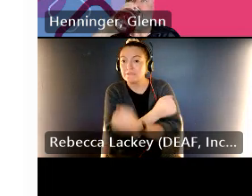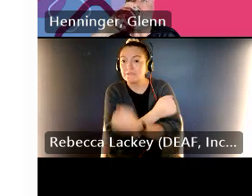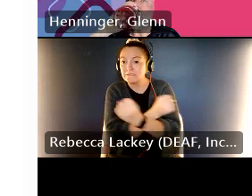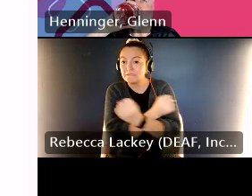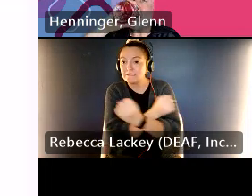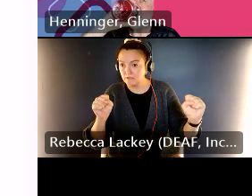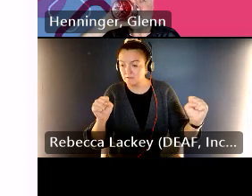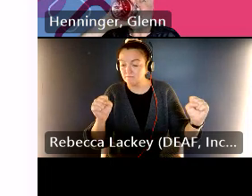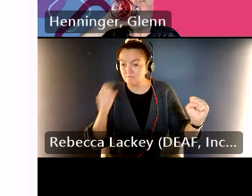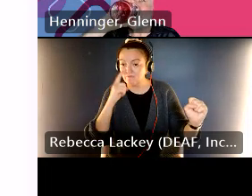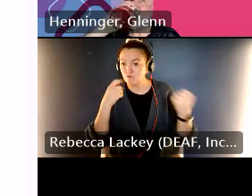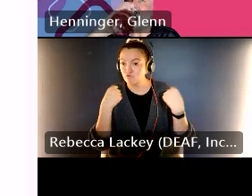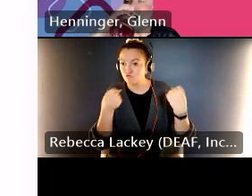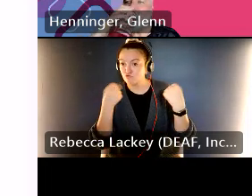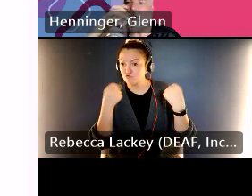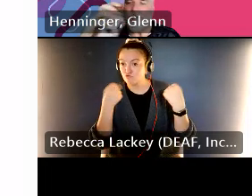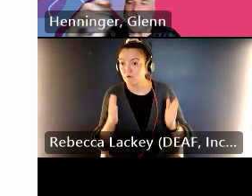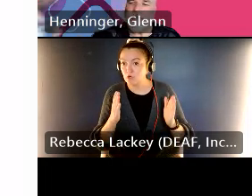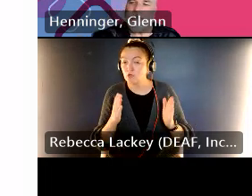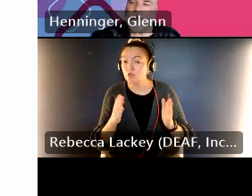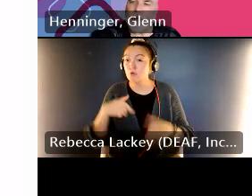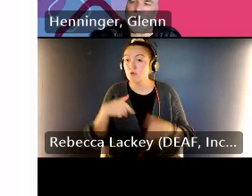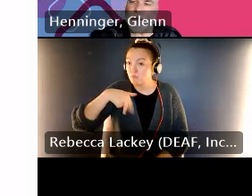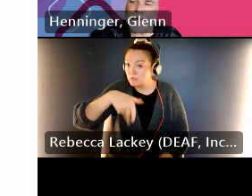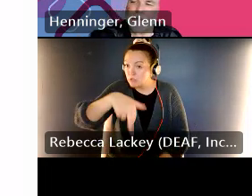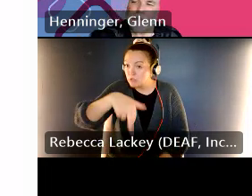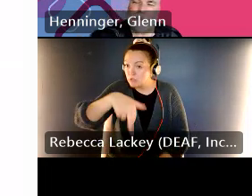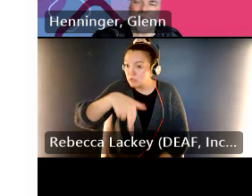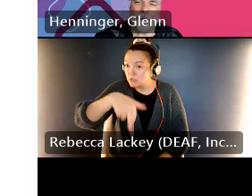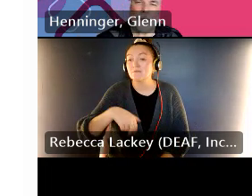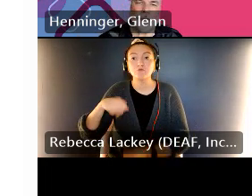for drivers, pedestrians and all roadway users.